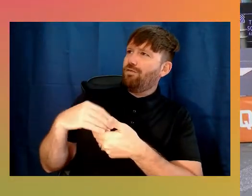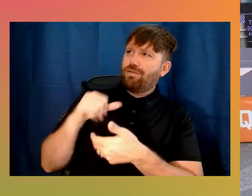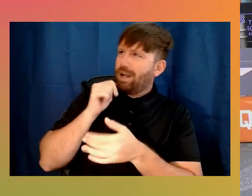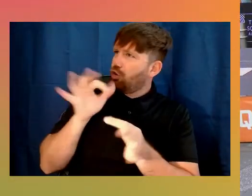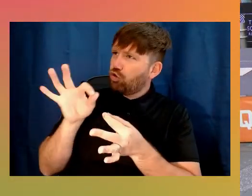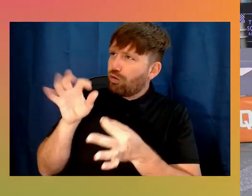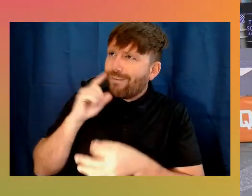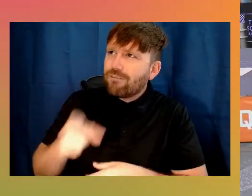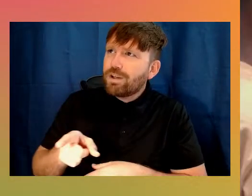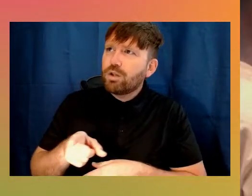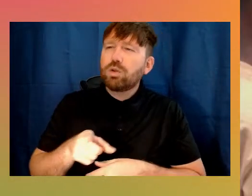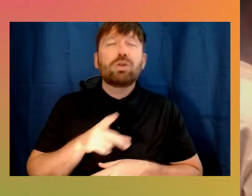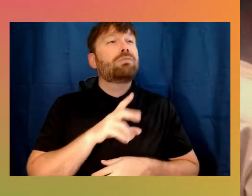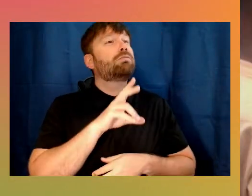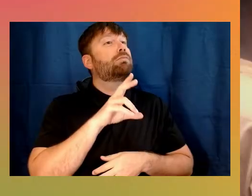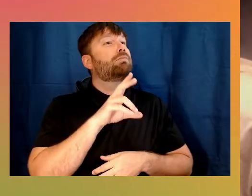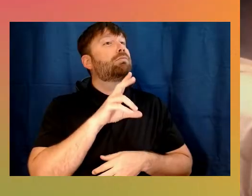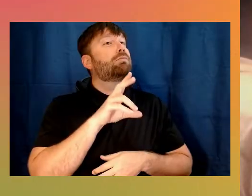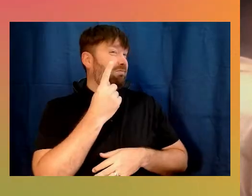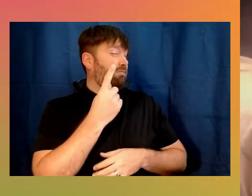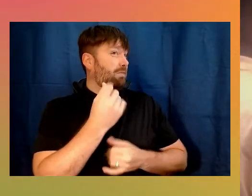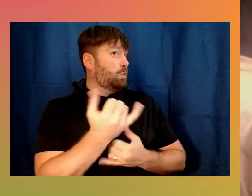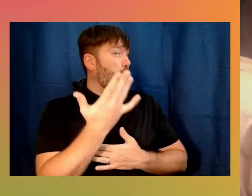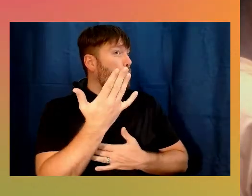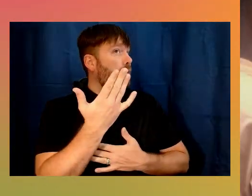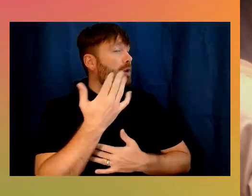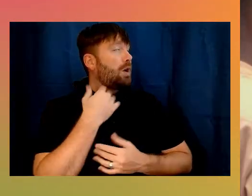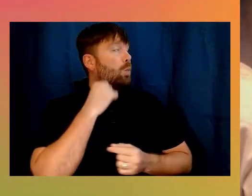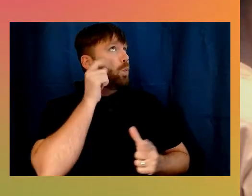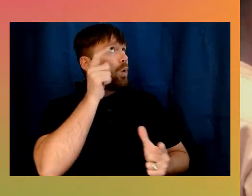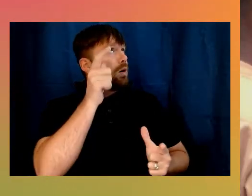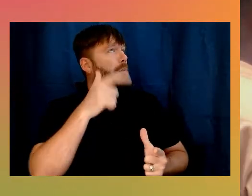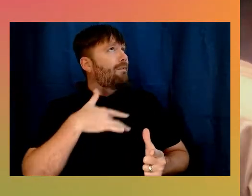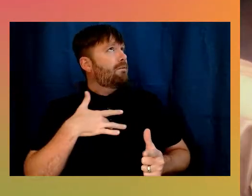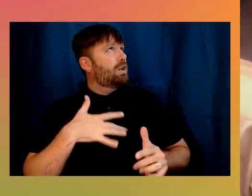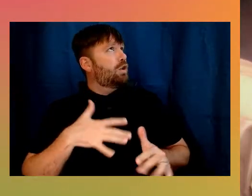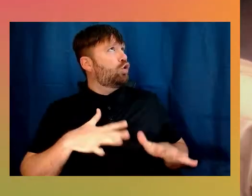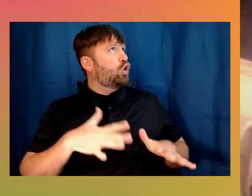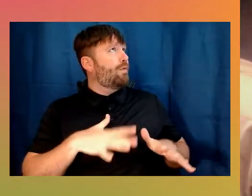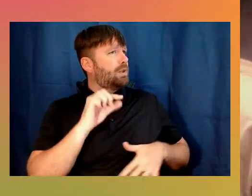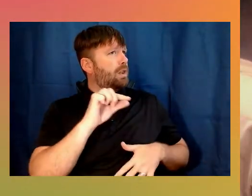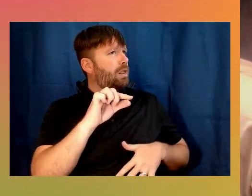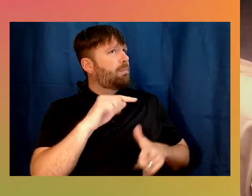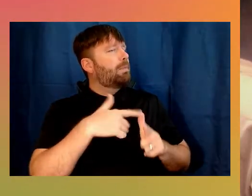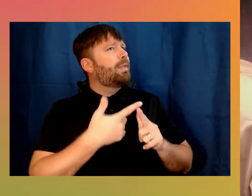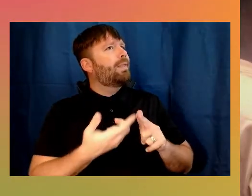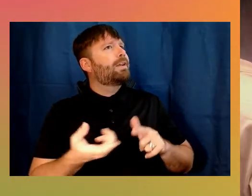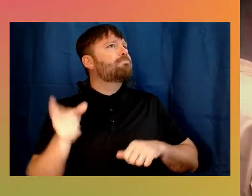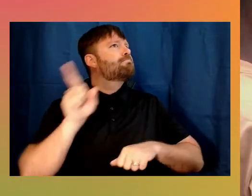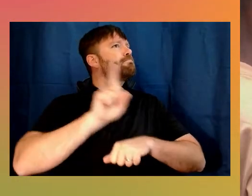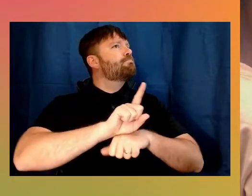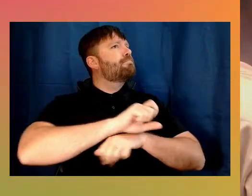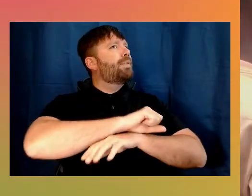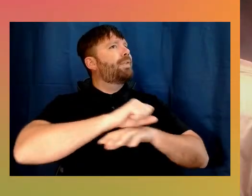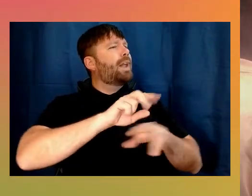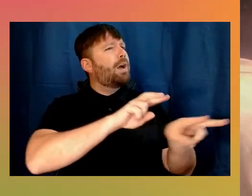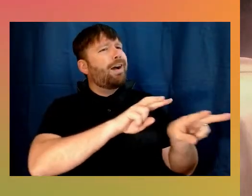NO DISTRACTION ON YOUR PART.